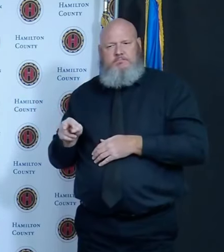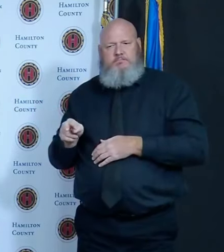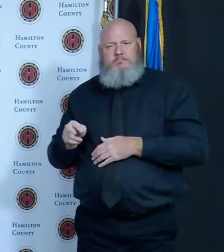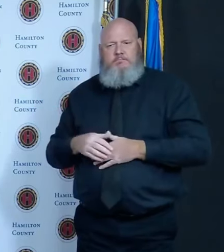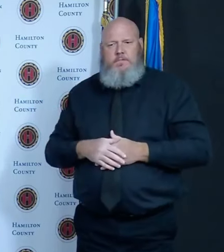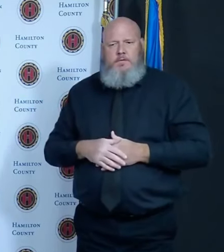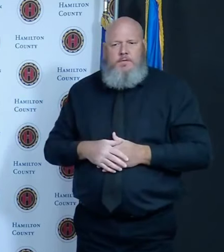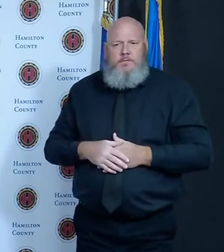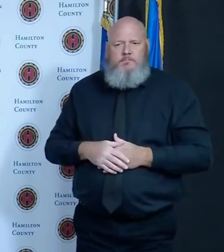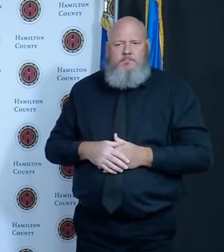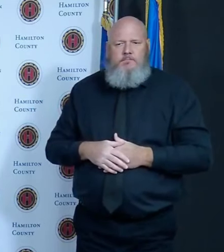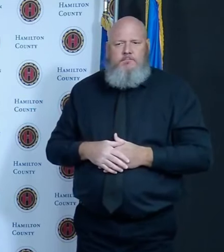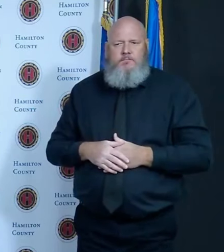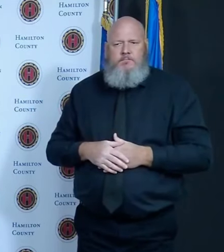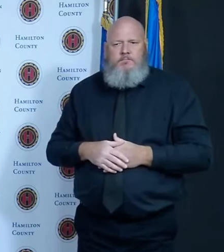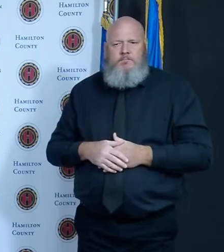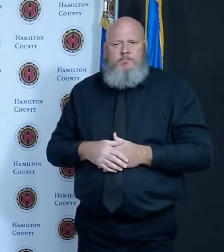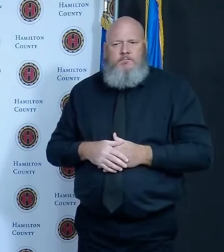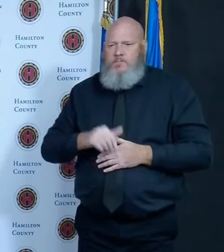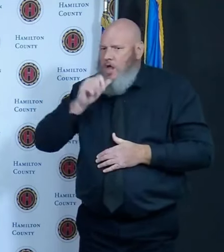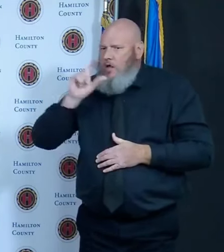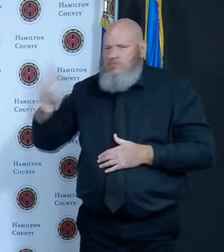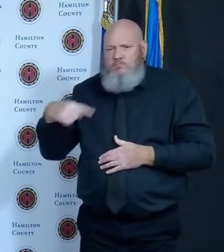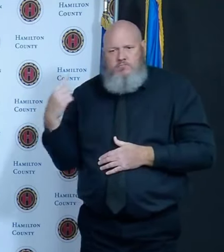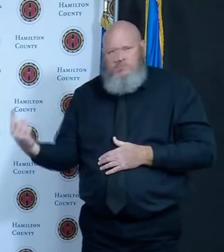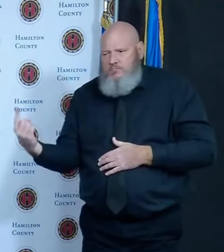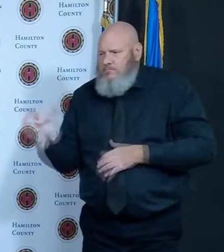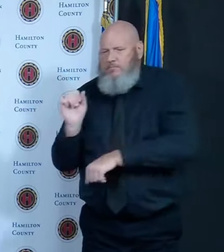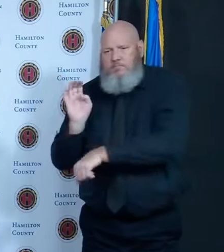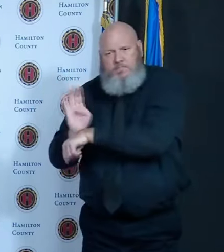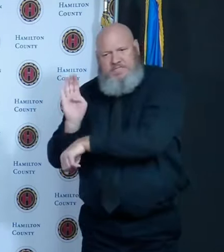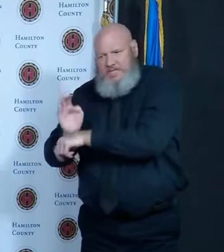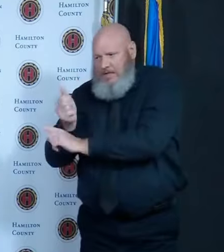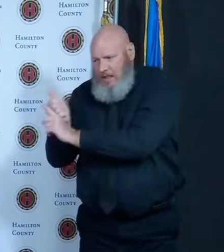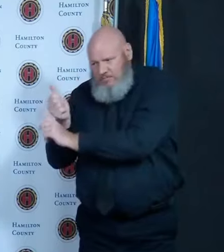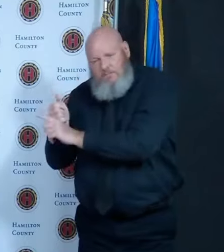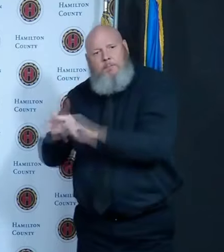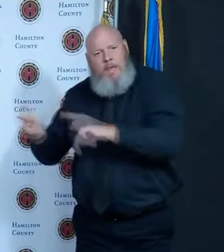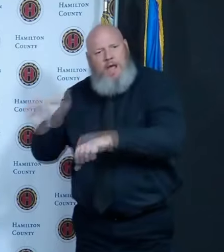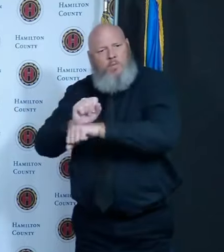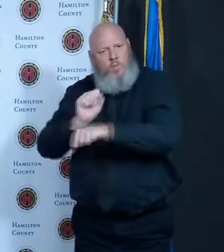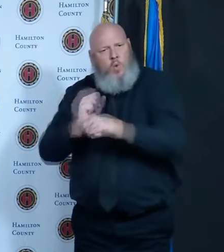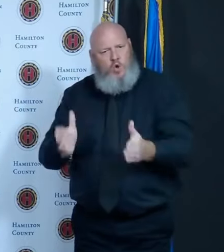not just those employees but it impacts the entire community as we lose some of